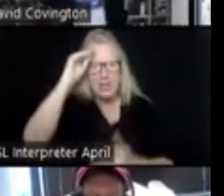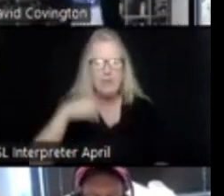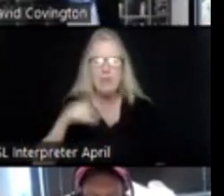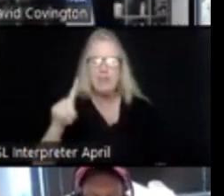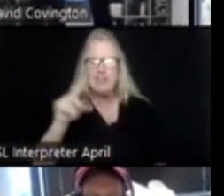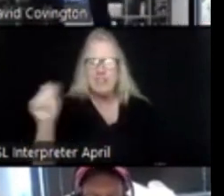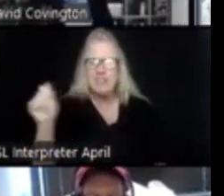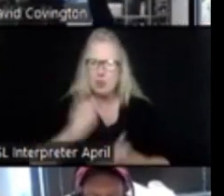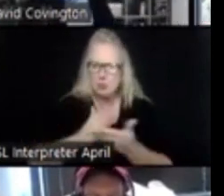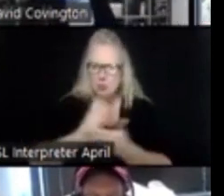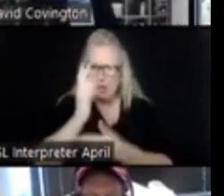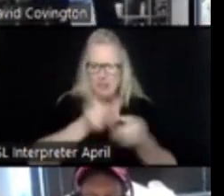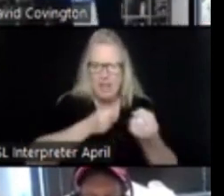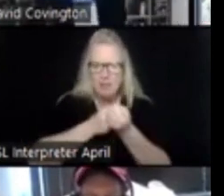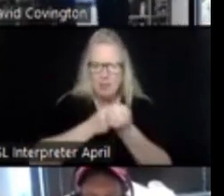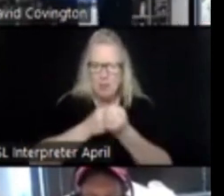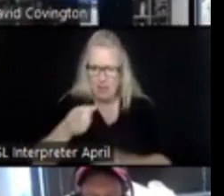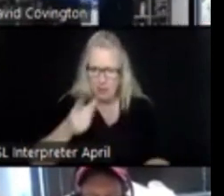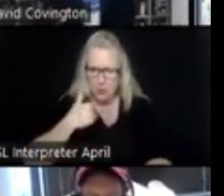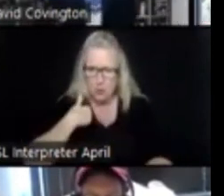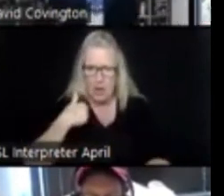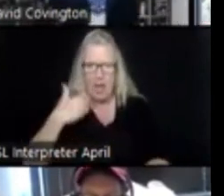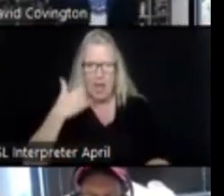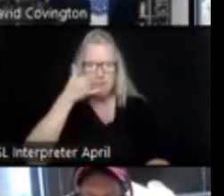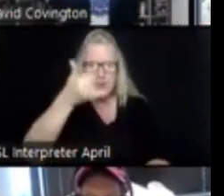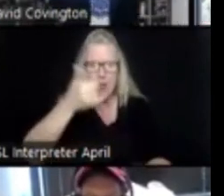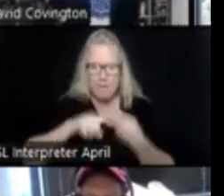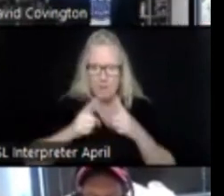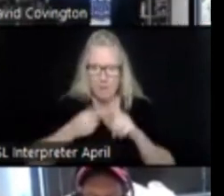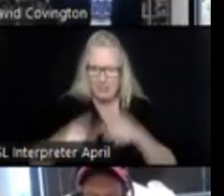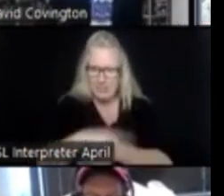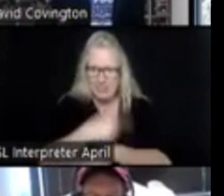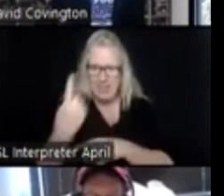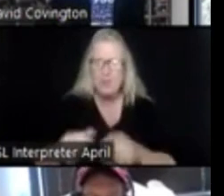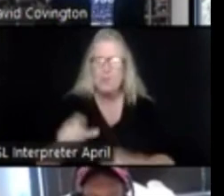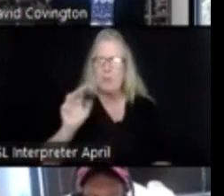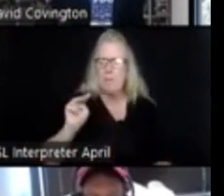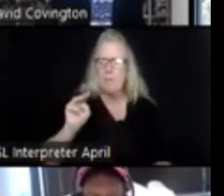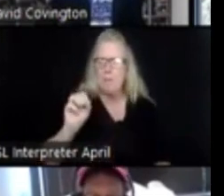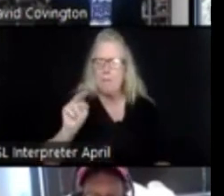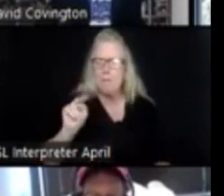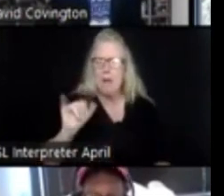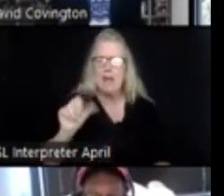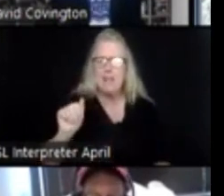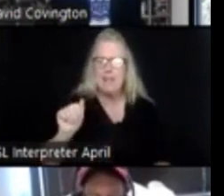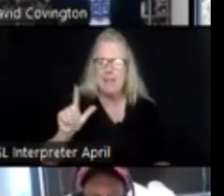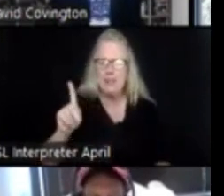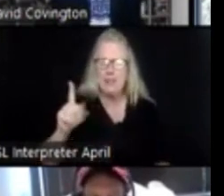I BELIEVE YOU HAVE A PHONE A FRIEND WITH YOU AS WELL? MONICA LUKE. TELL US ABOUT MONICA.